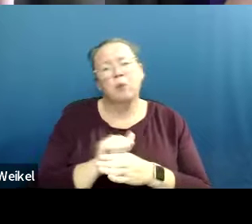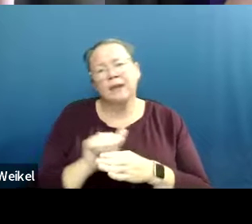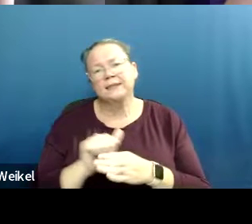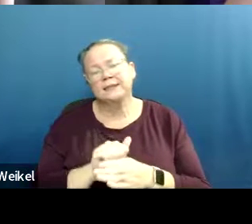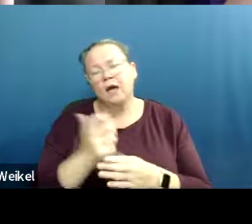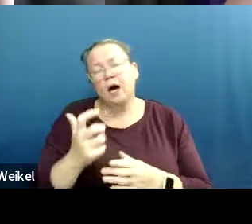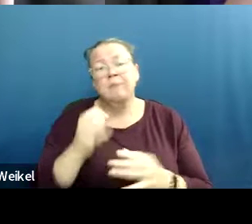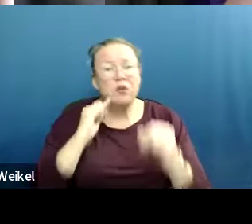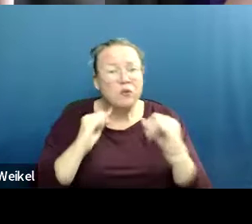Rosie Vazquez: interviewing